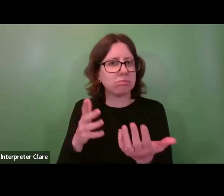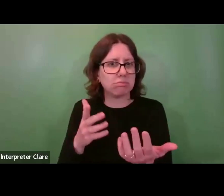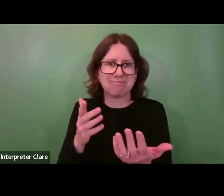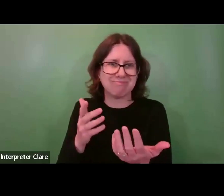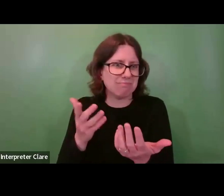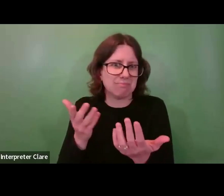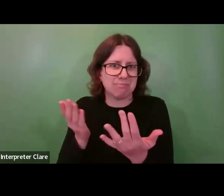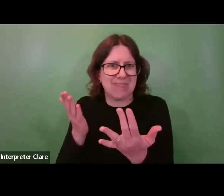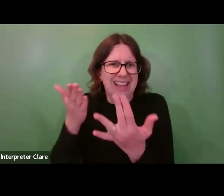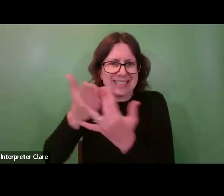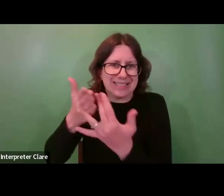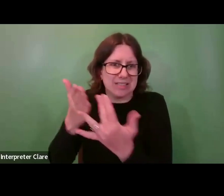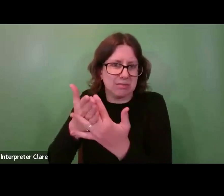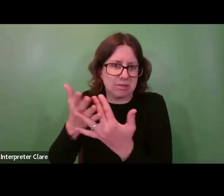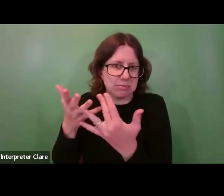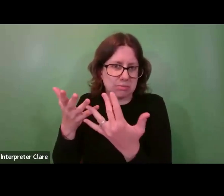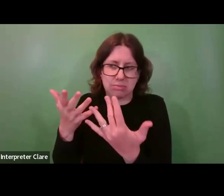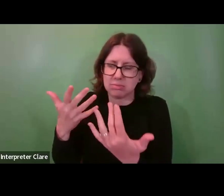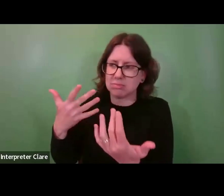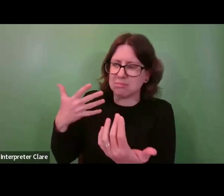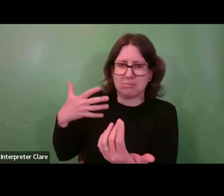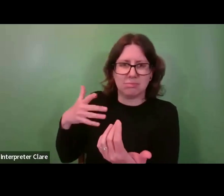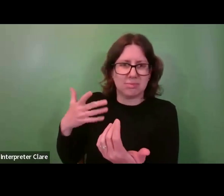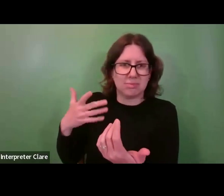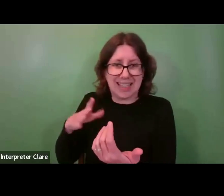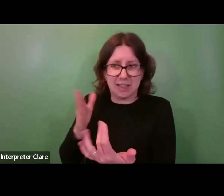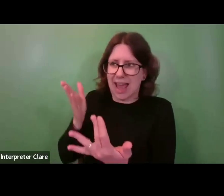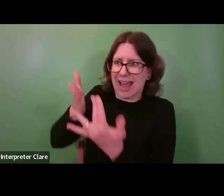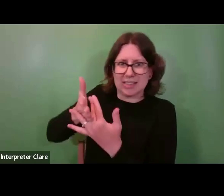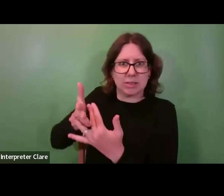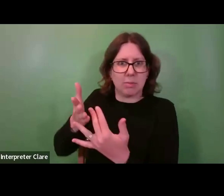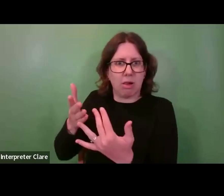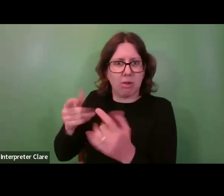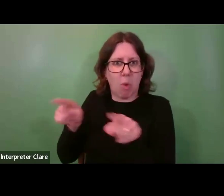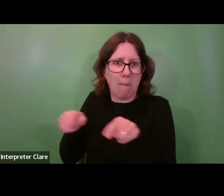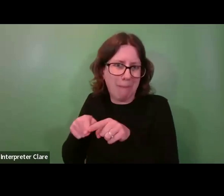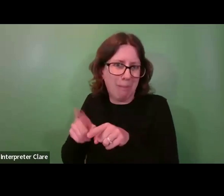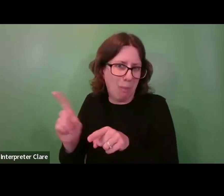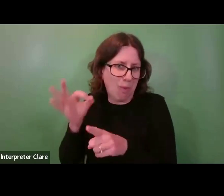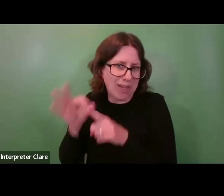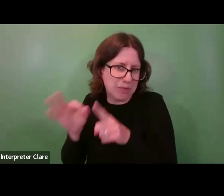somewhere that which is accessible for your interview. I think that we,